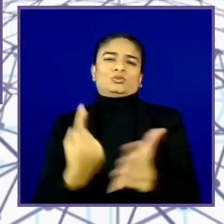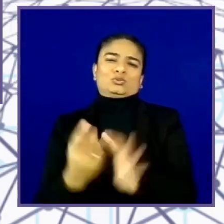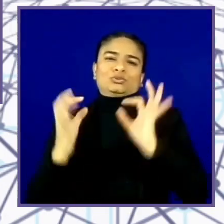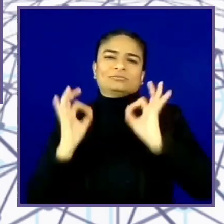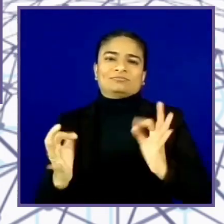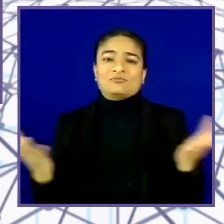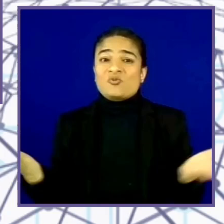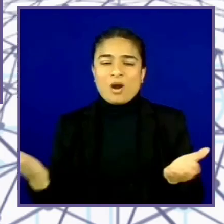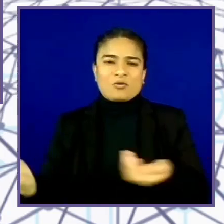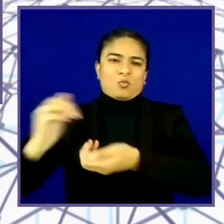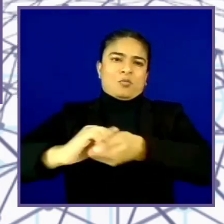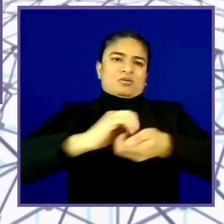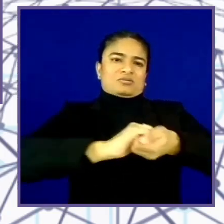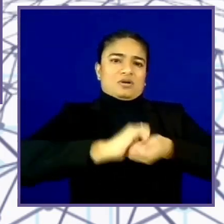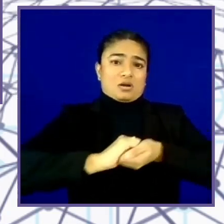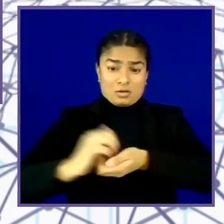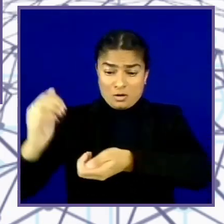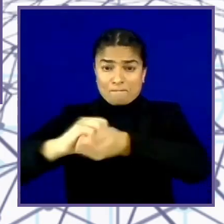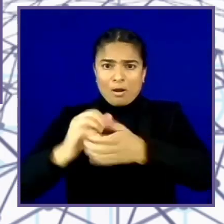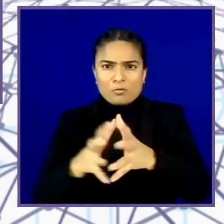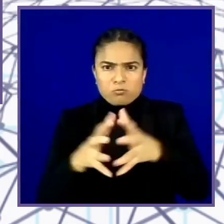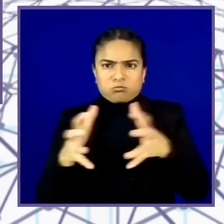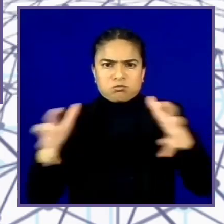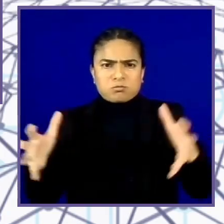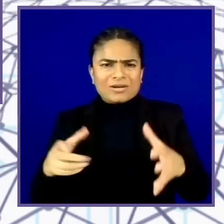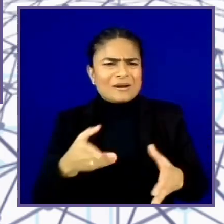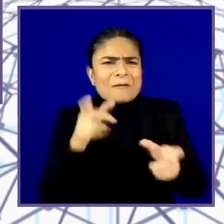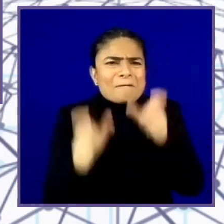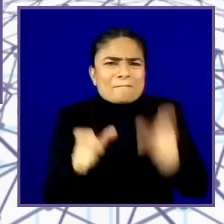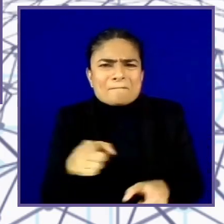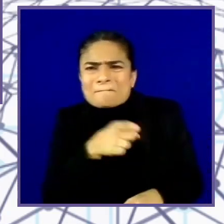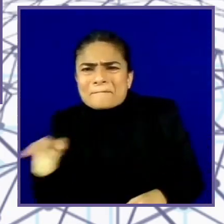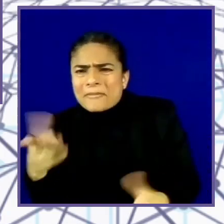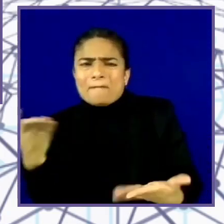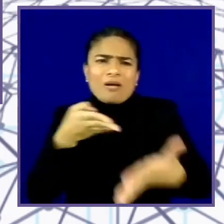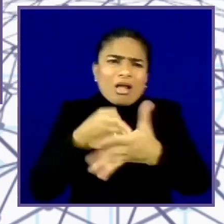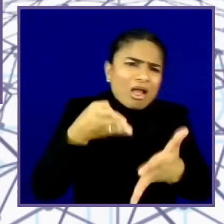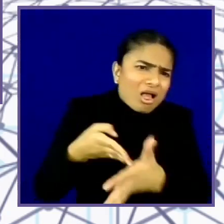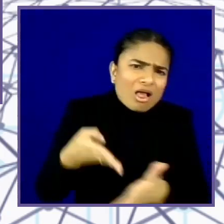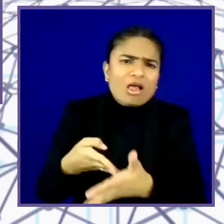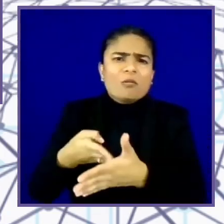you can look to a company like Cephable. Sephable is stepping in to fill that void. Cephable is